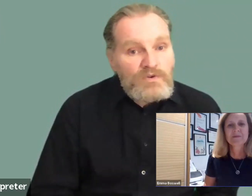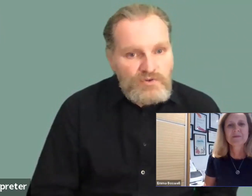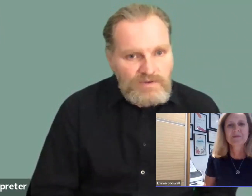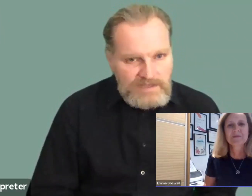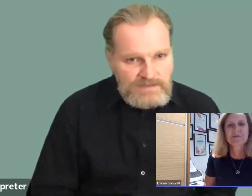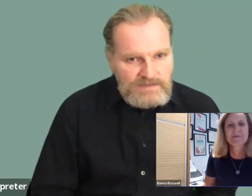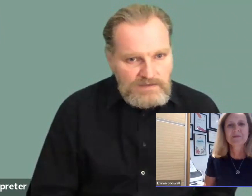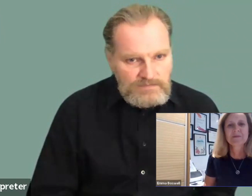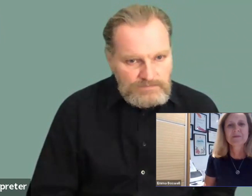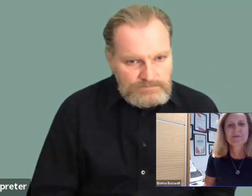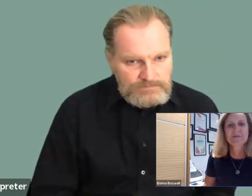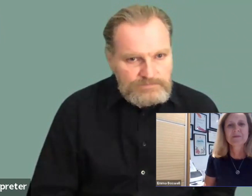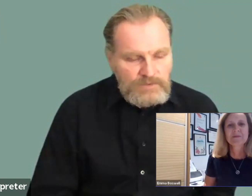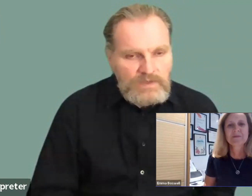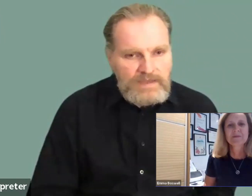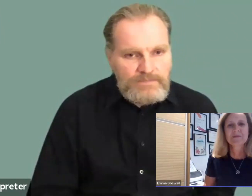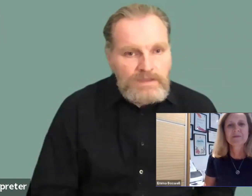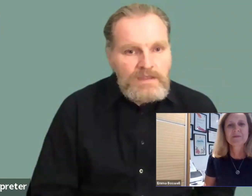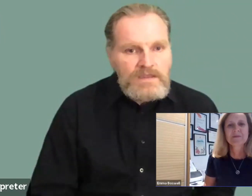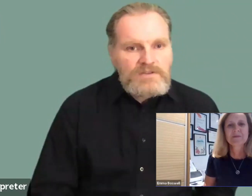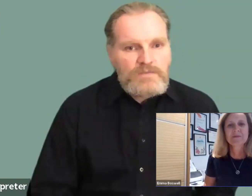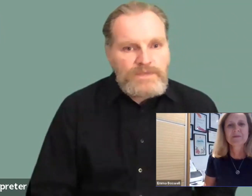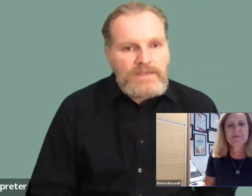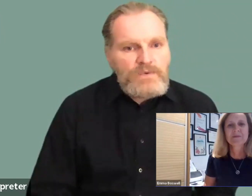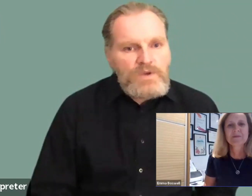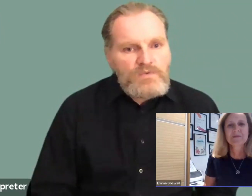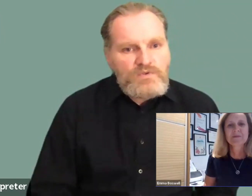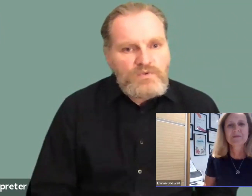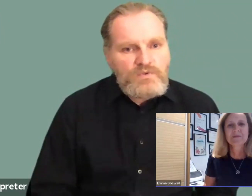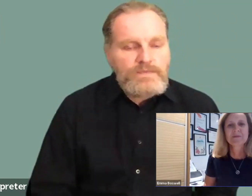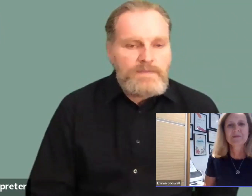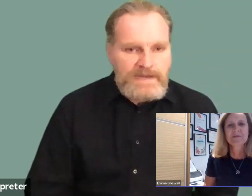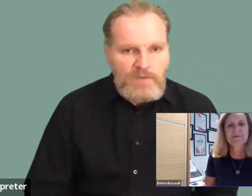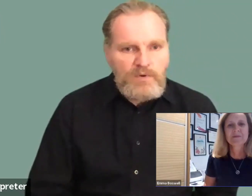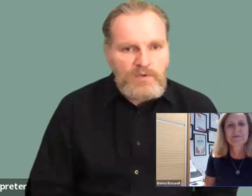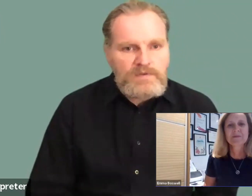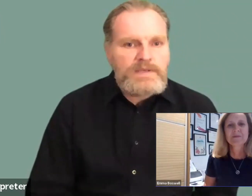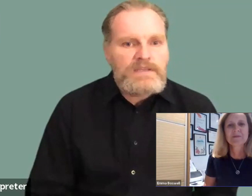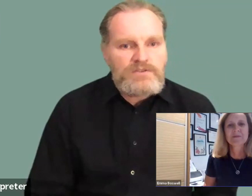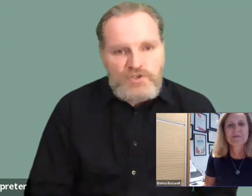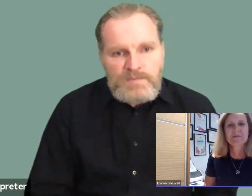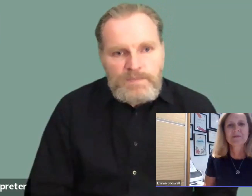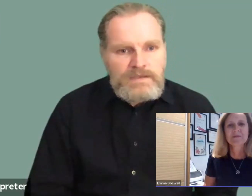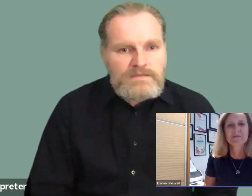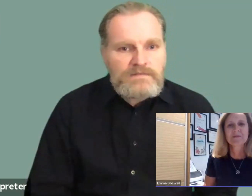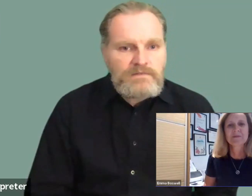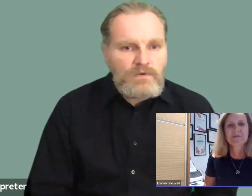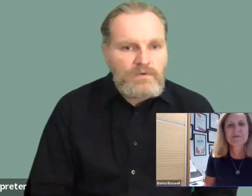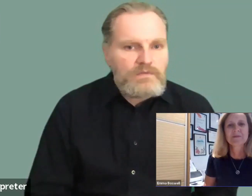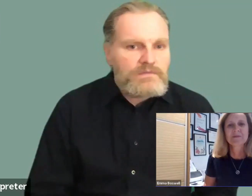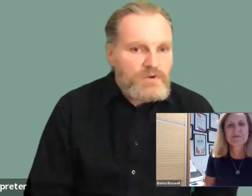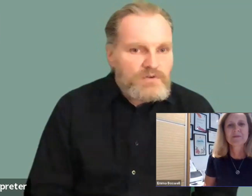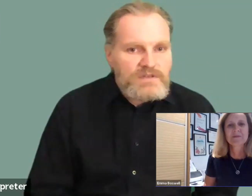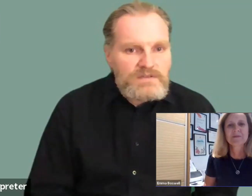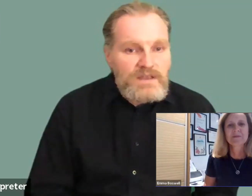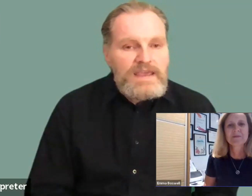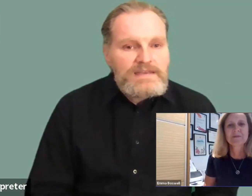what your rights are, okay. So, if you go to a medical appointment, be it GPs or the doctors,